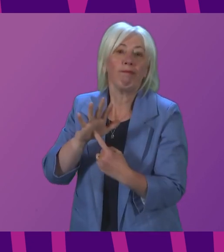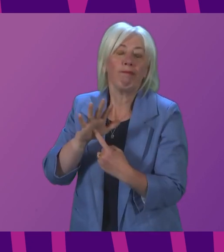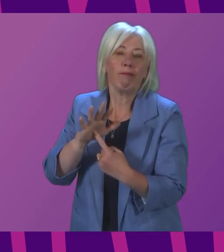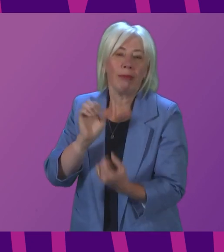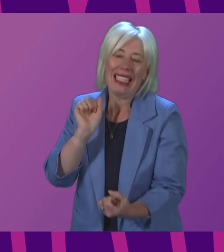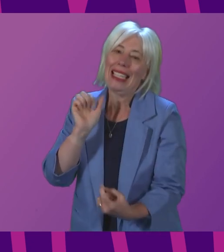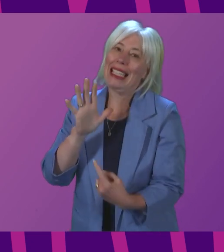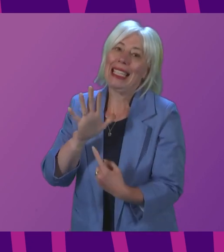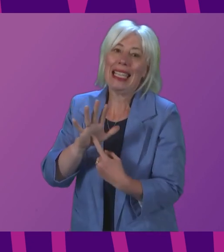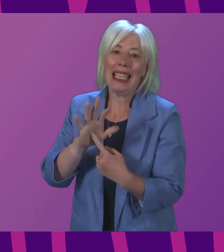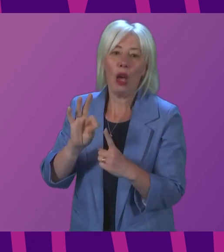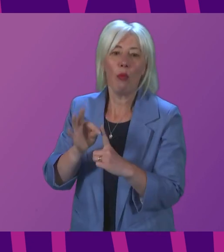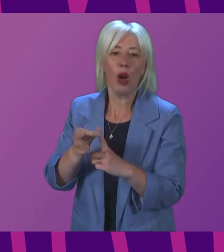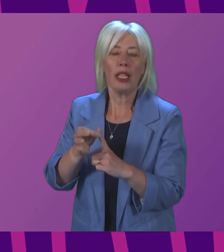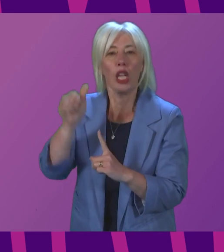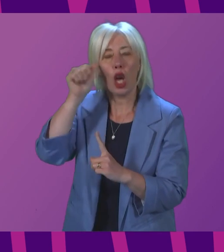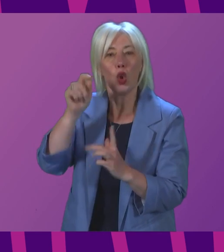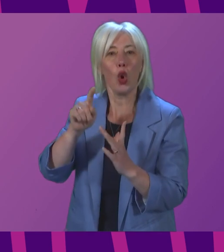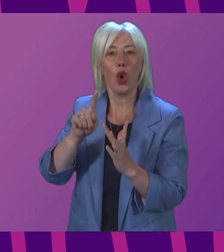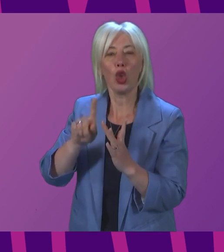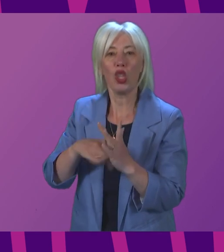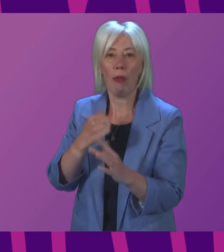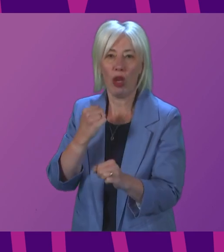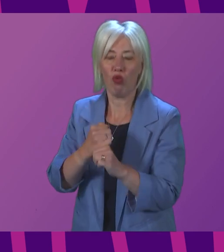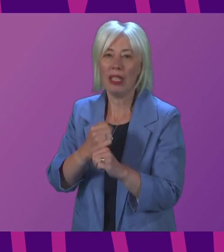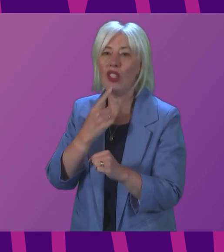Greene will, I know, understand—it is important to note that a decision to grant release would